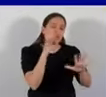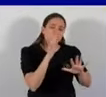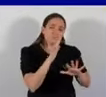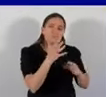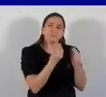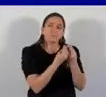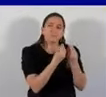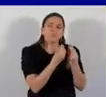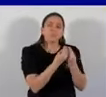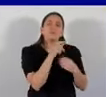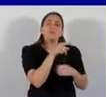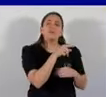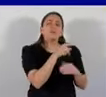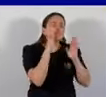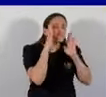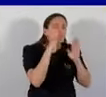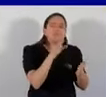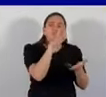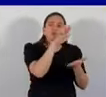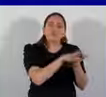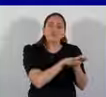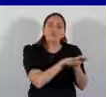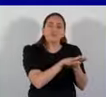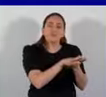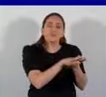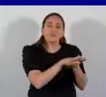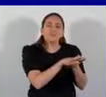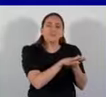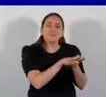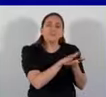Which is very interesting and very valuable to explain growth